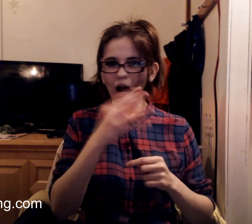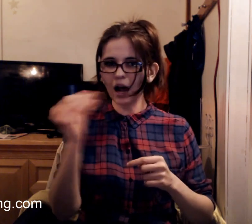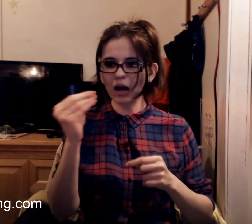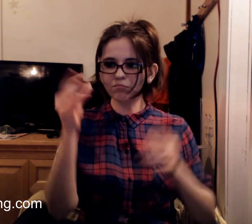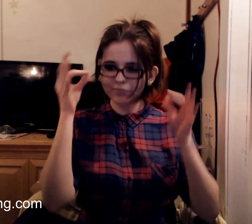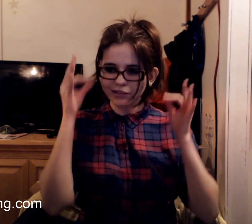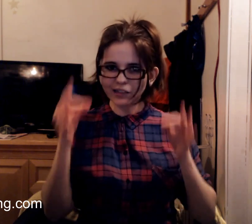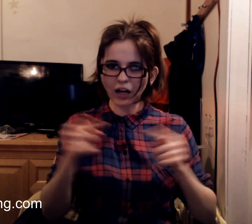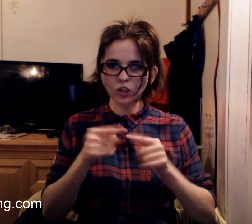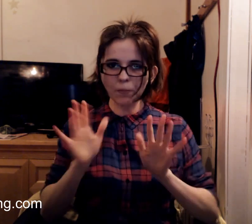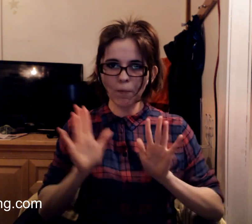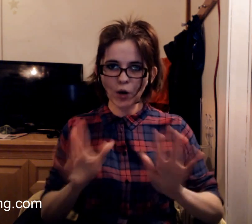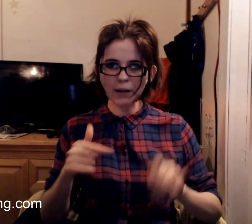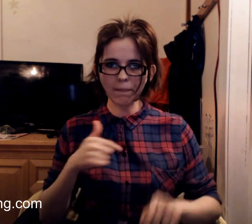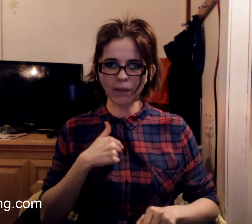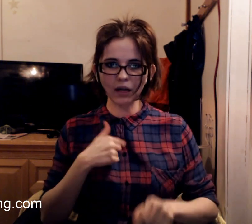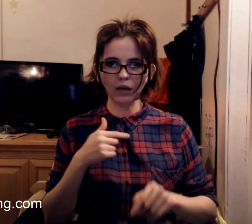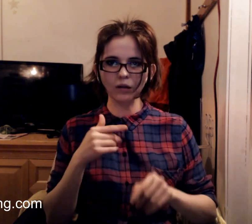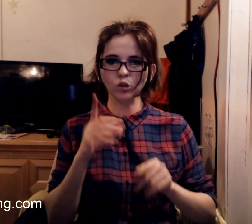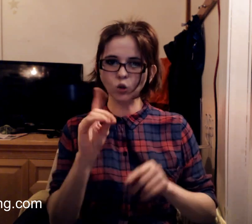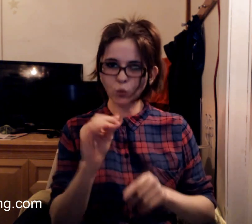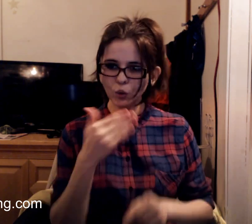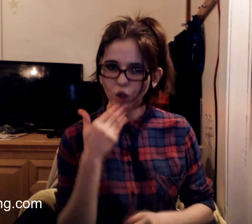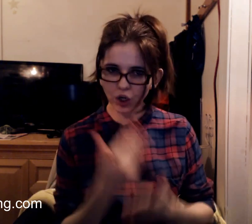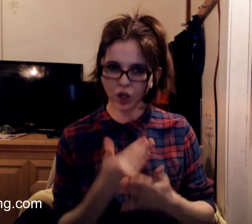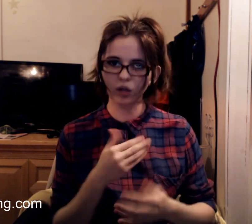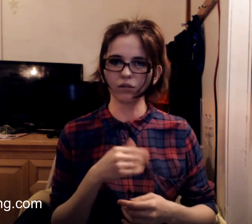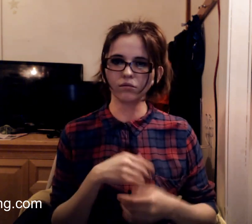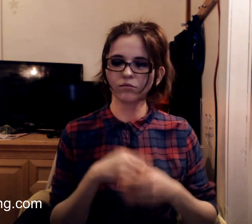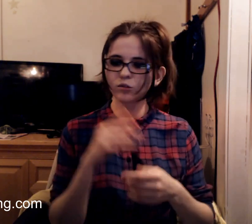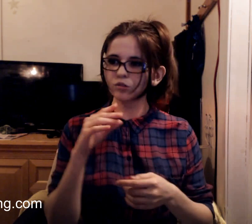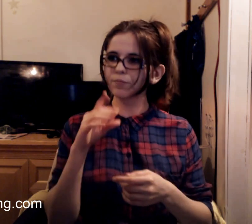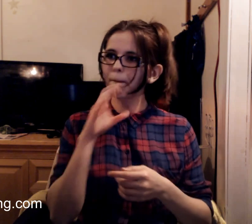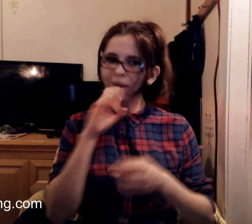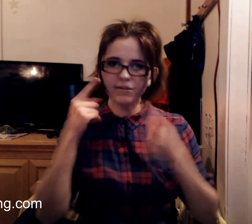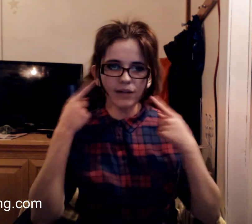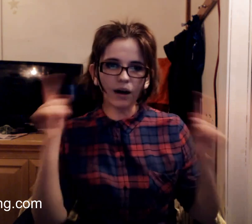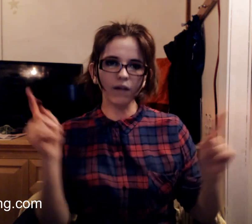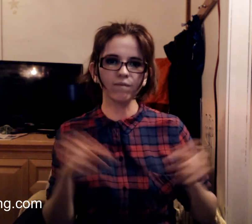and decided to push me to do good and be successful.